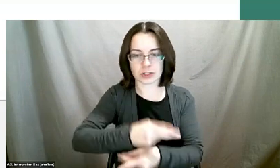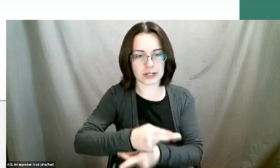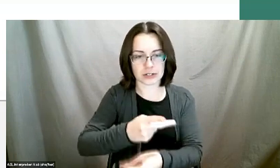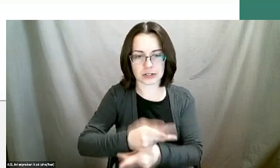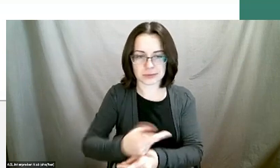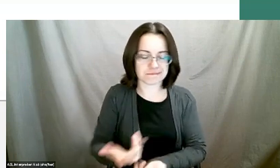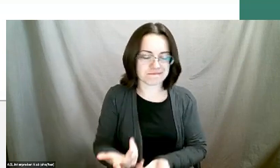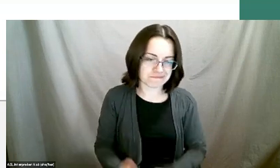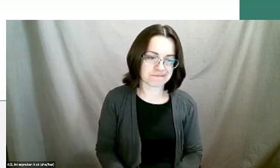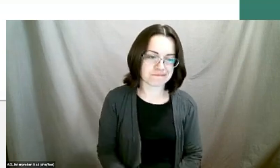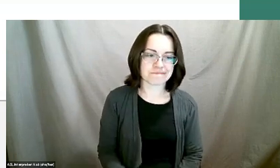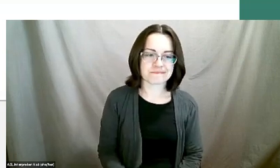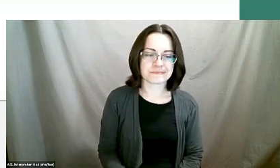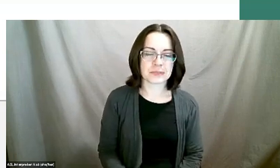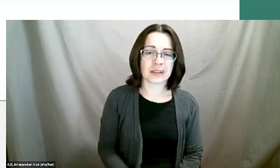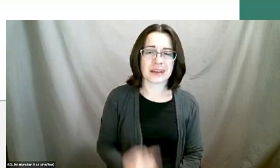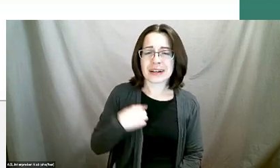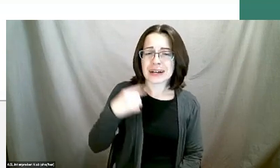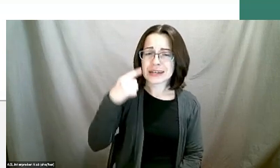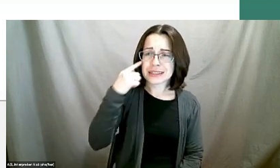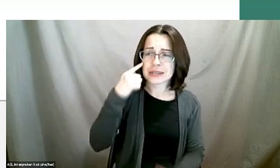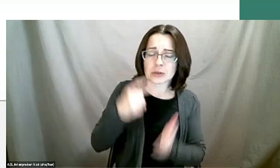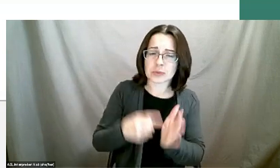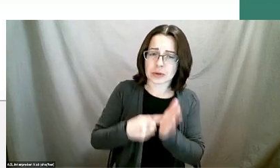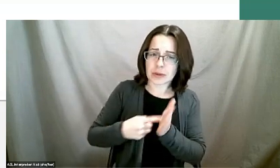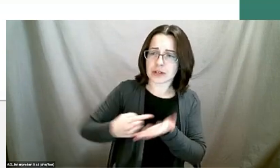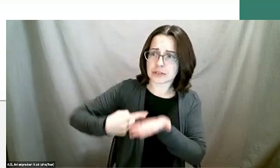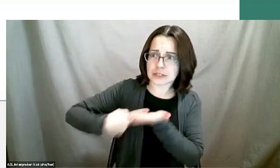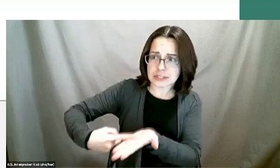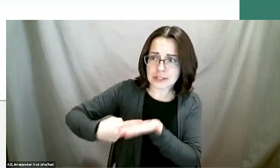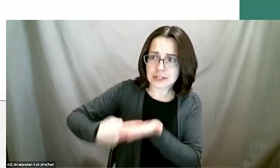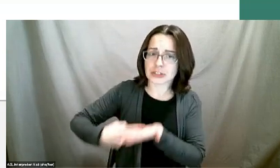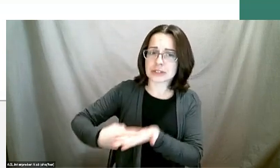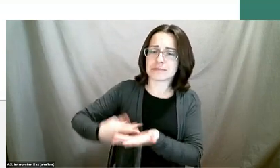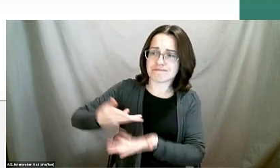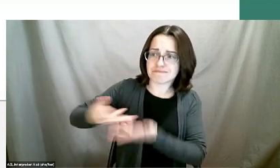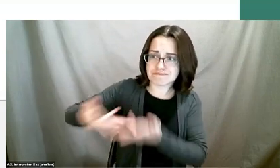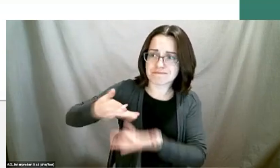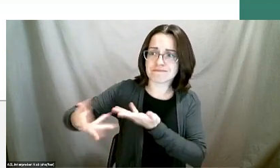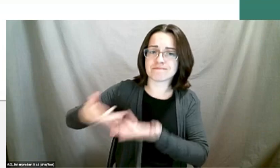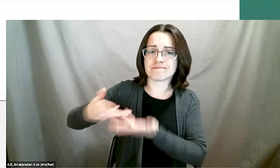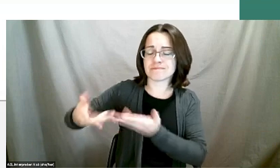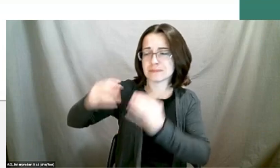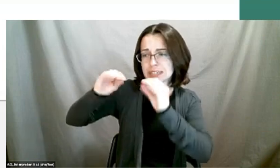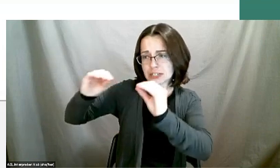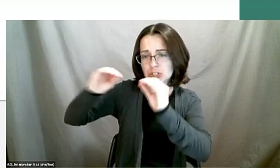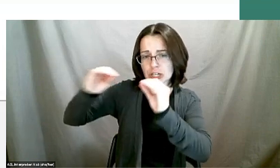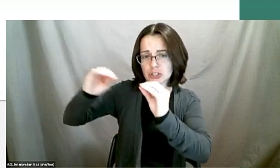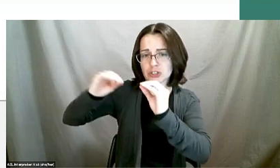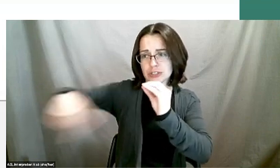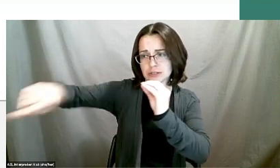I think it's just a lot of discussion and a lot of education towards the other people